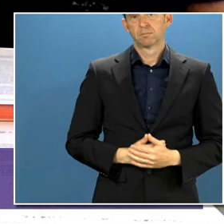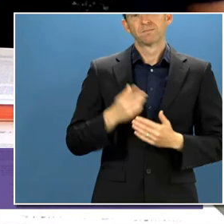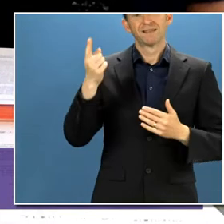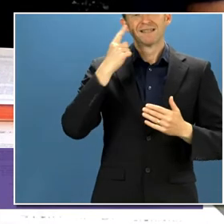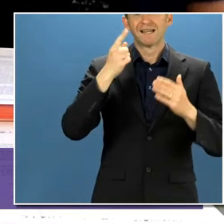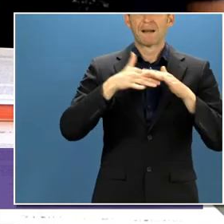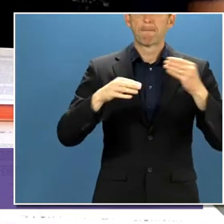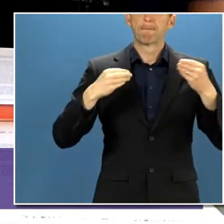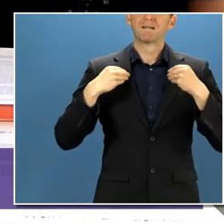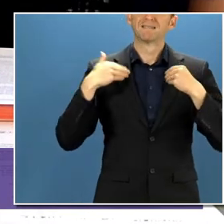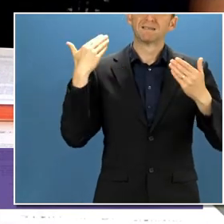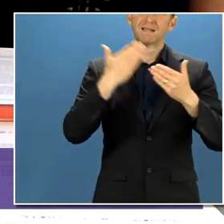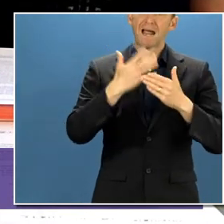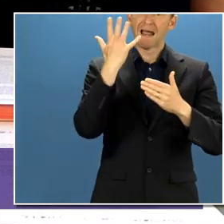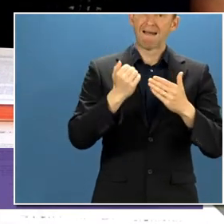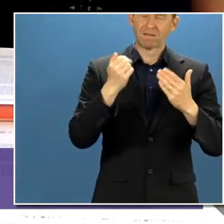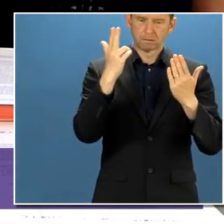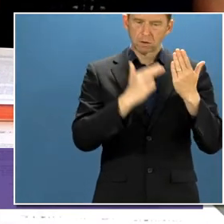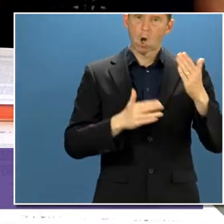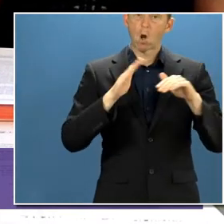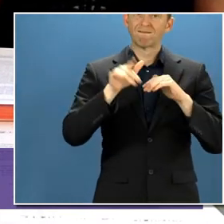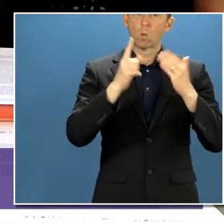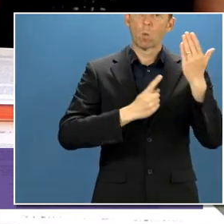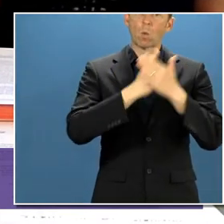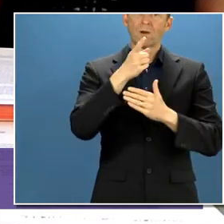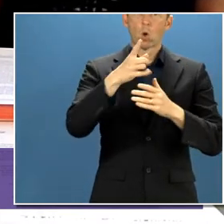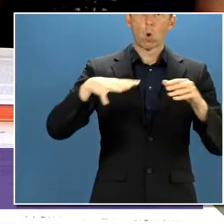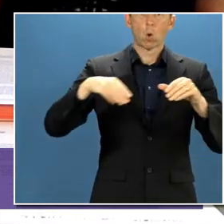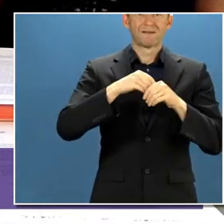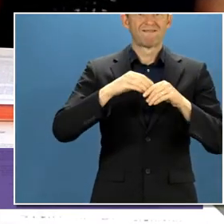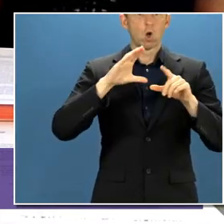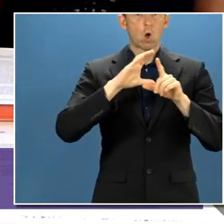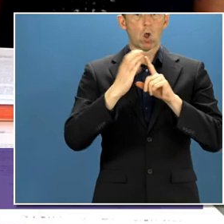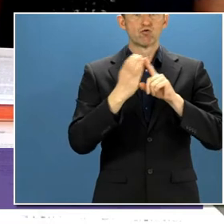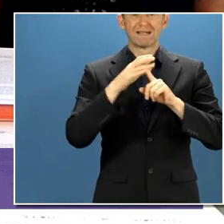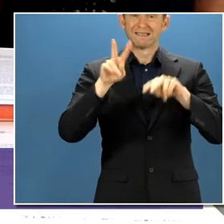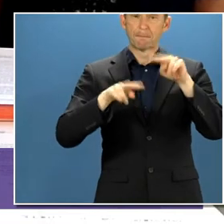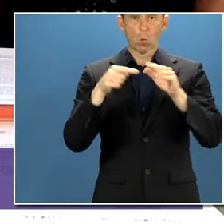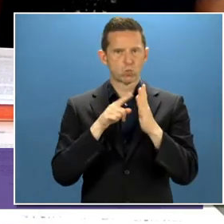the design of what you call an "inclusive culture assessment tool", and